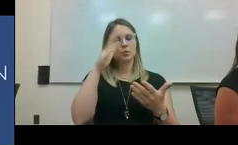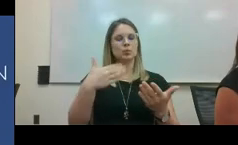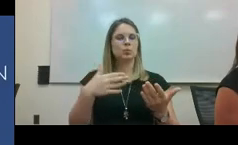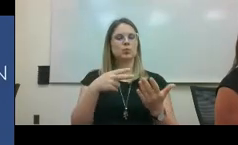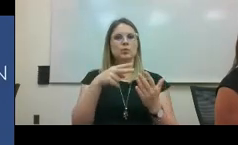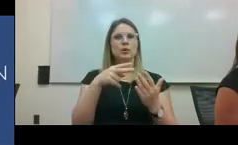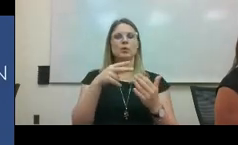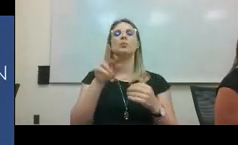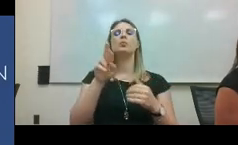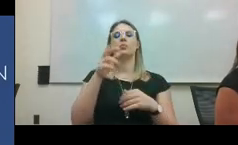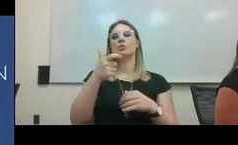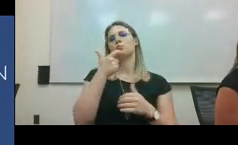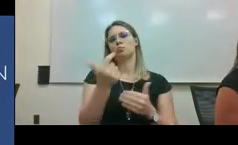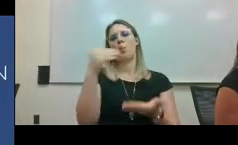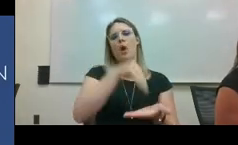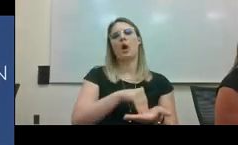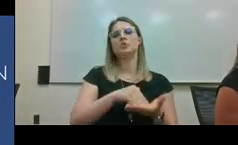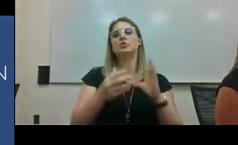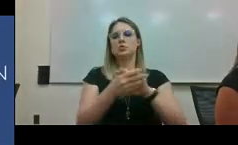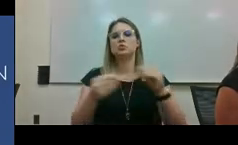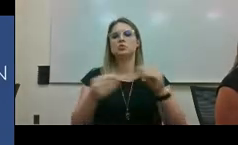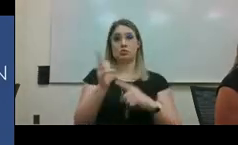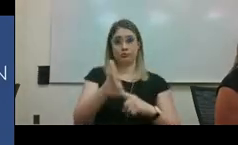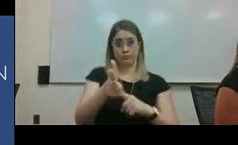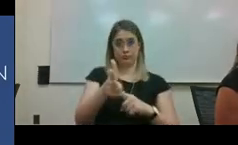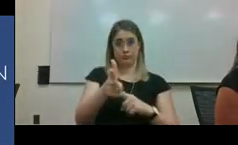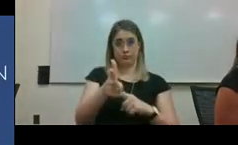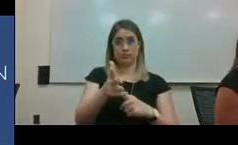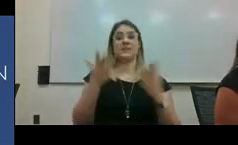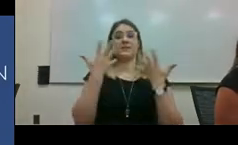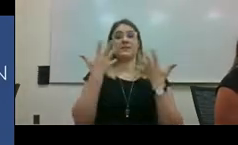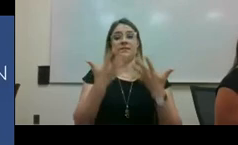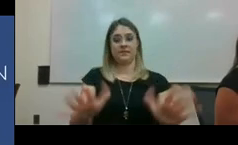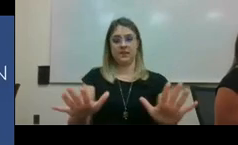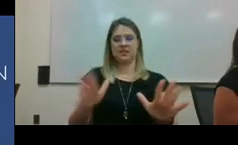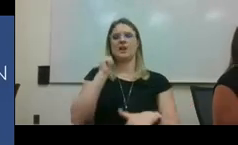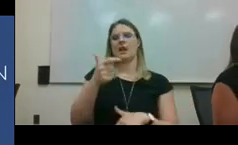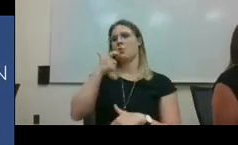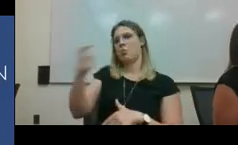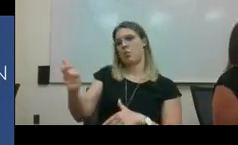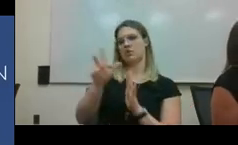we re-watch the story after the assessments that day and it was the same assessors but they would come together.